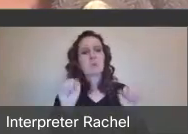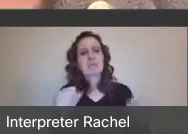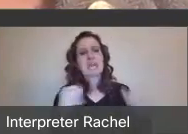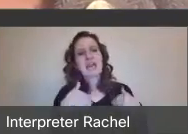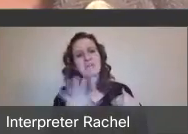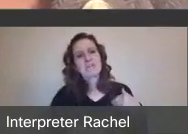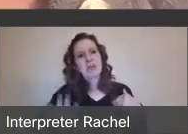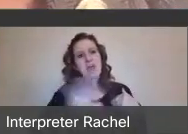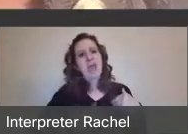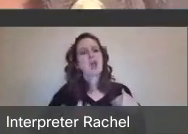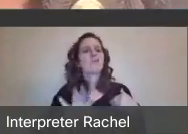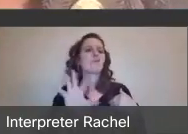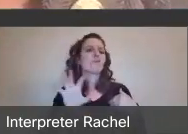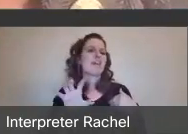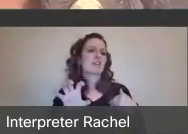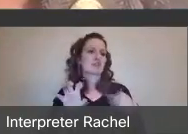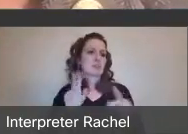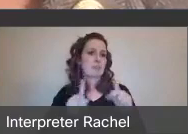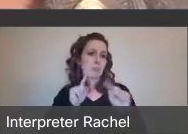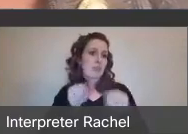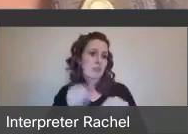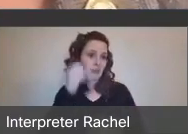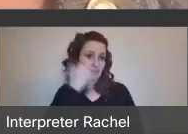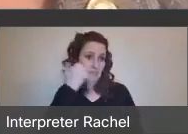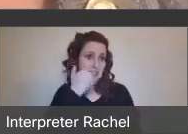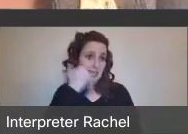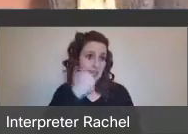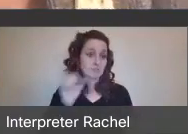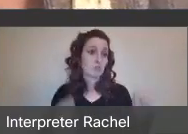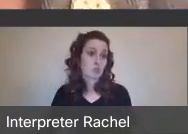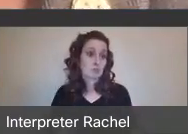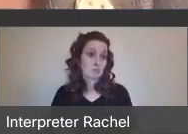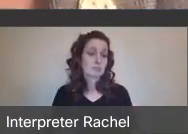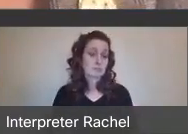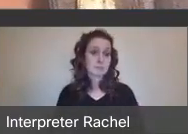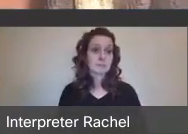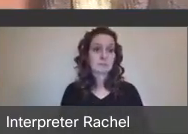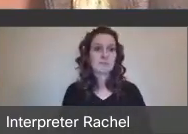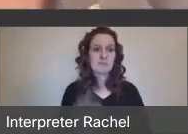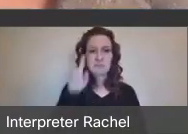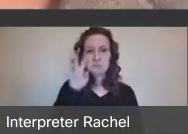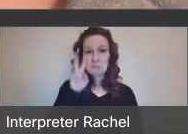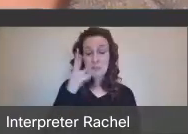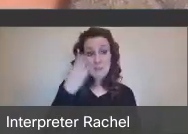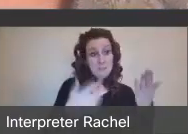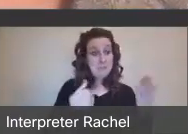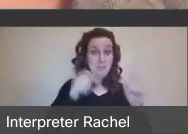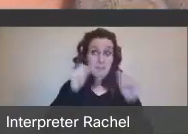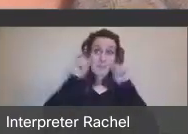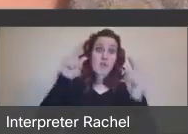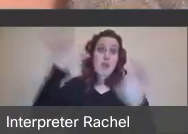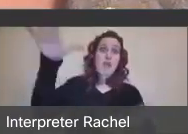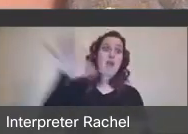lines of 500 people a day. We'll see, maybe we'll be pleasantly surprised and we'll get more vaccine